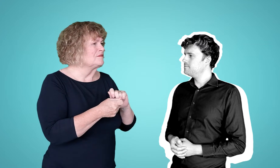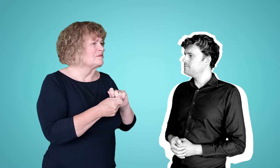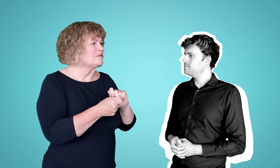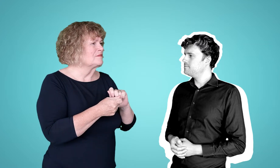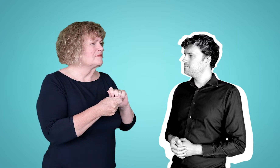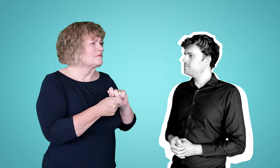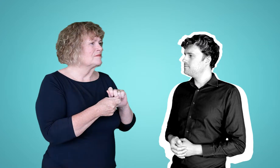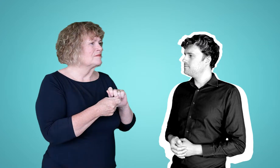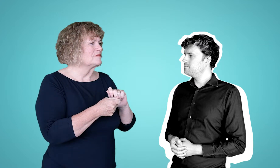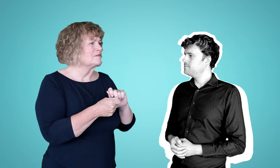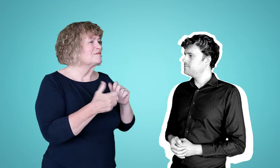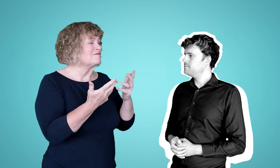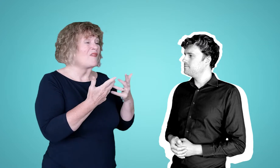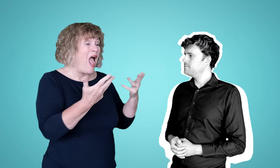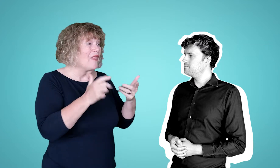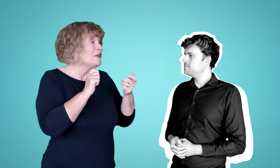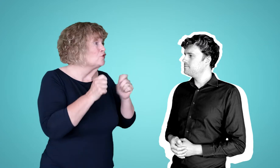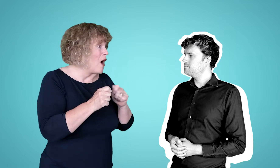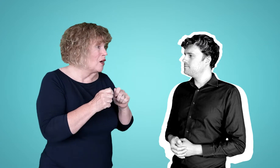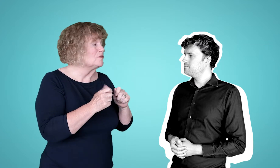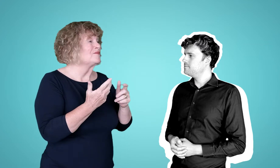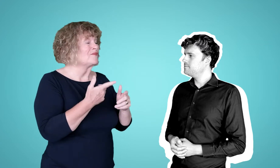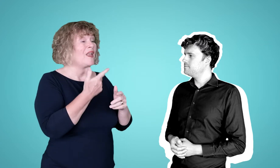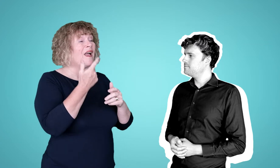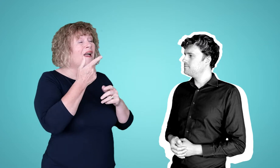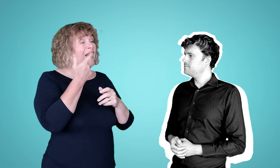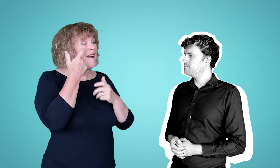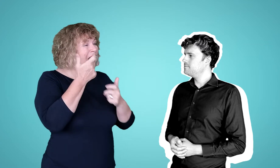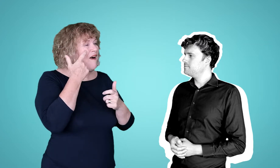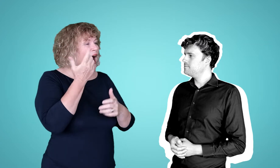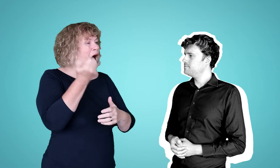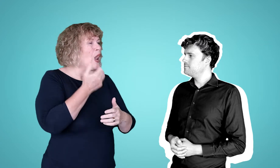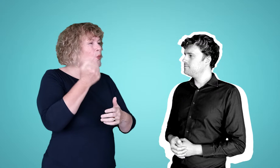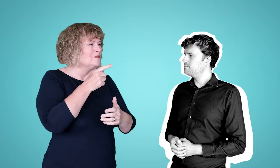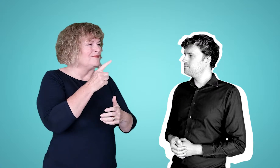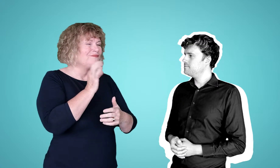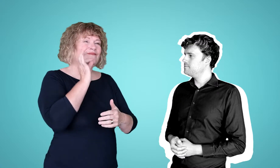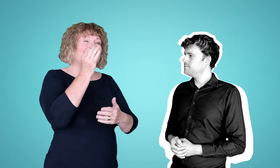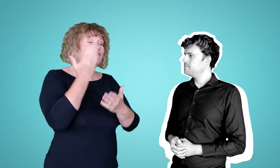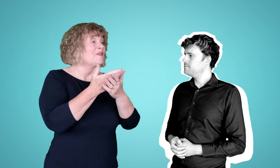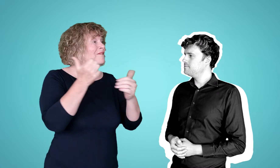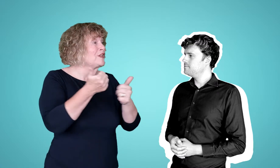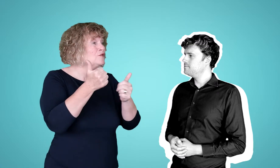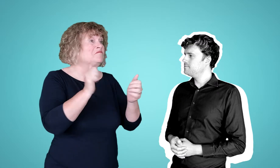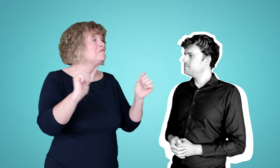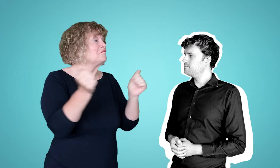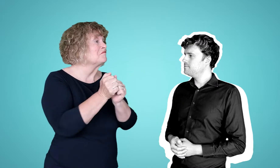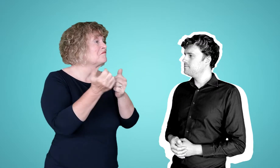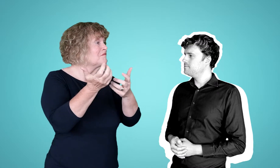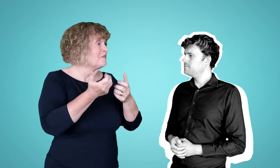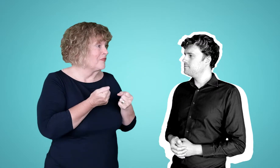Once Carer’s Allowance claim is awarded. Confirmation of changes you must tell DWP about